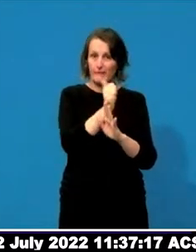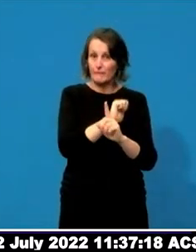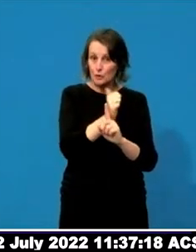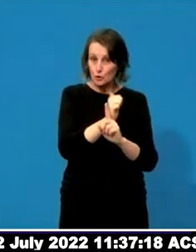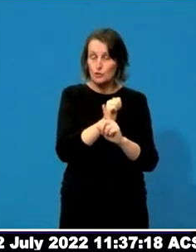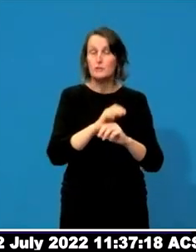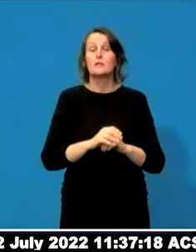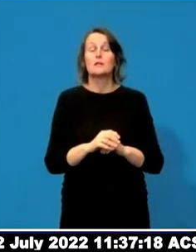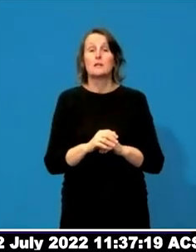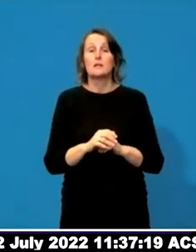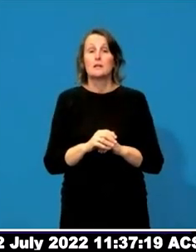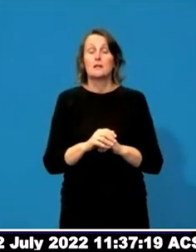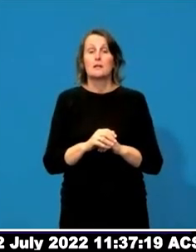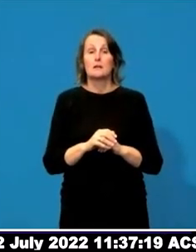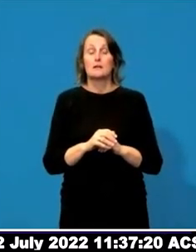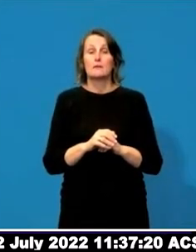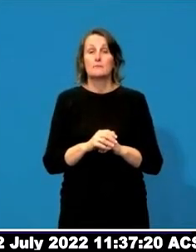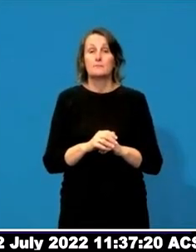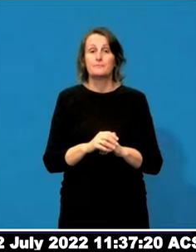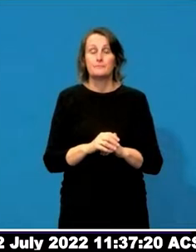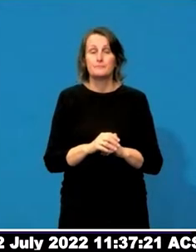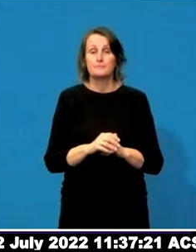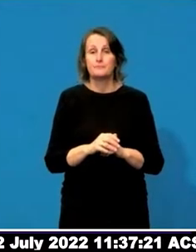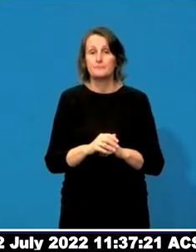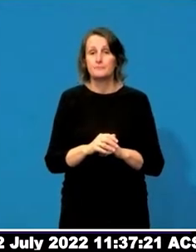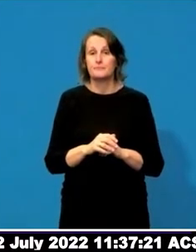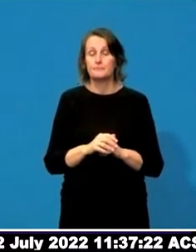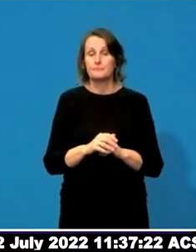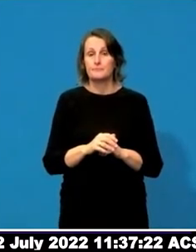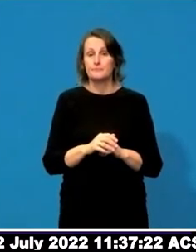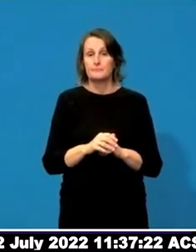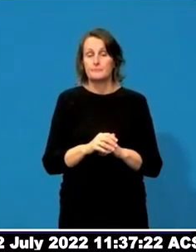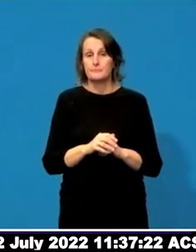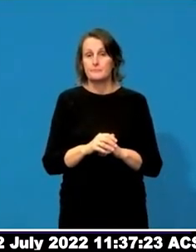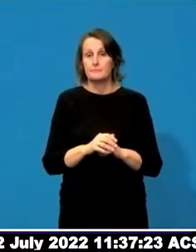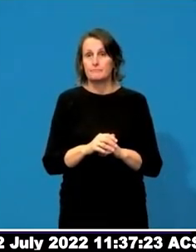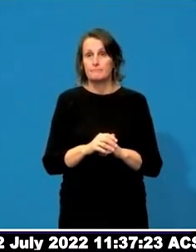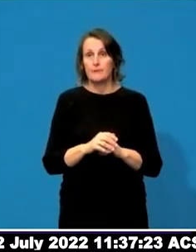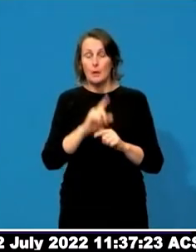that they were part - and this is talking about First Nations organisations - not for all, but for some -